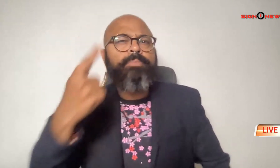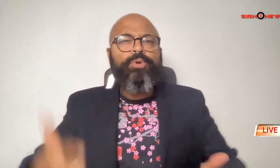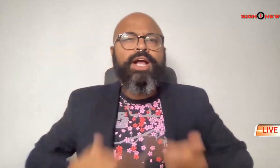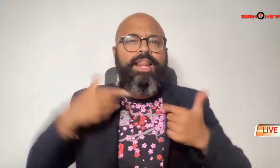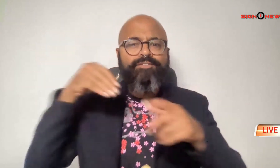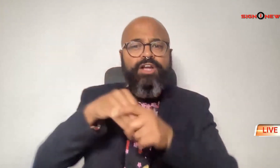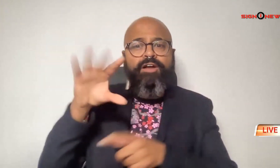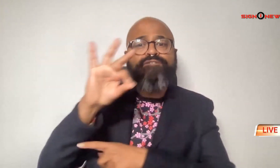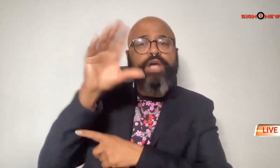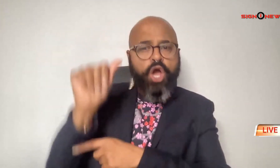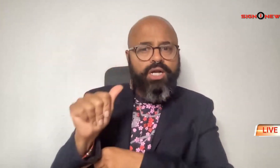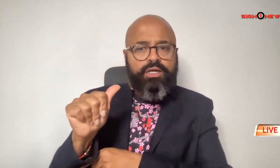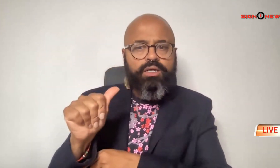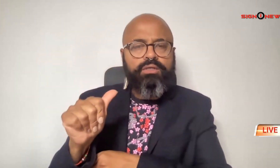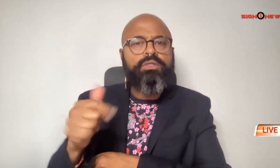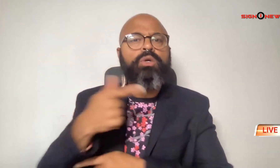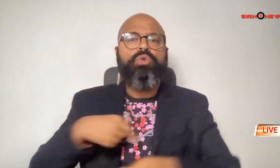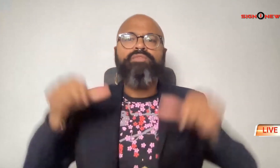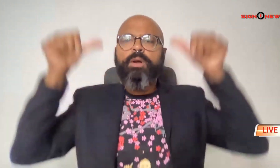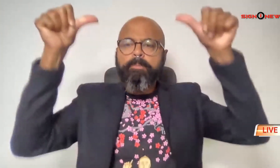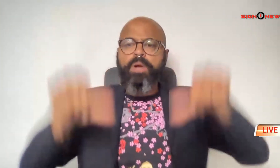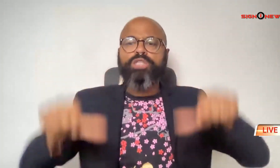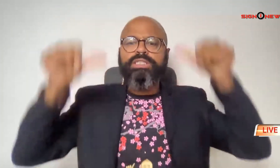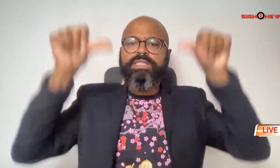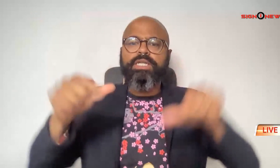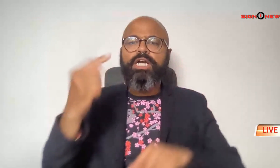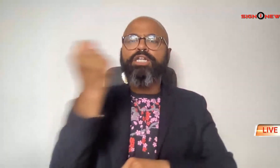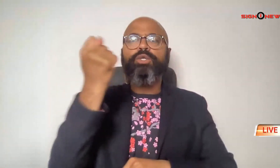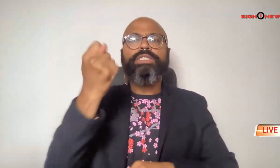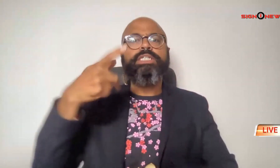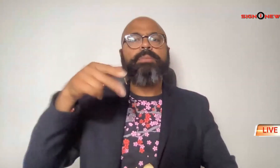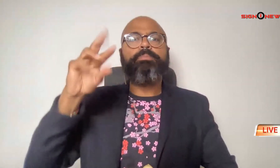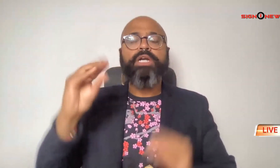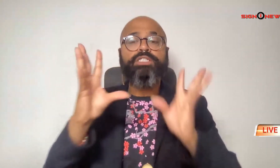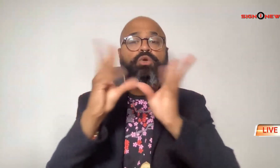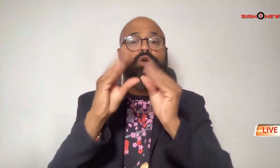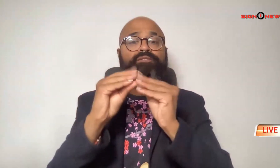or someone you know lives in Florida we have posted Tuesday's press conference in its entirety